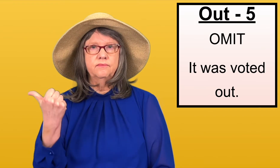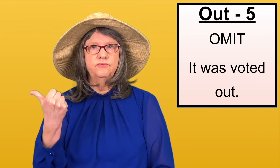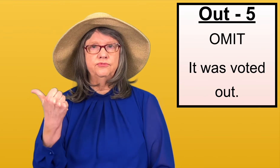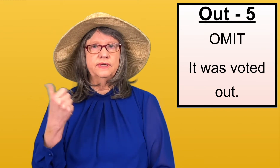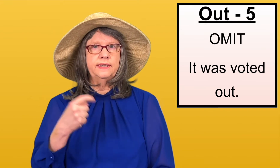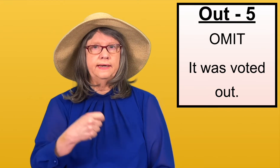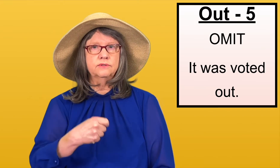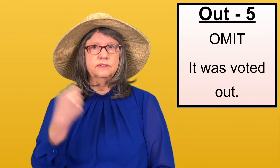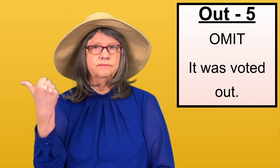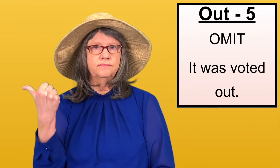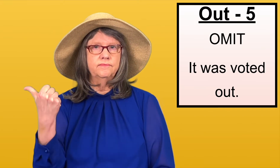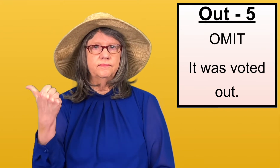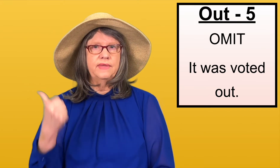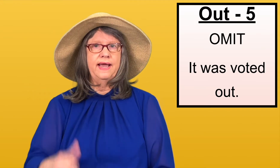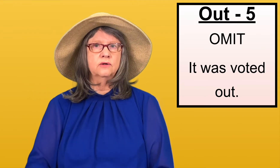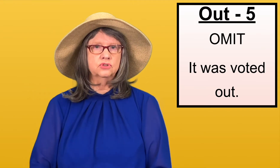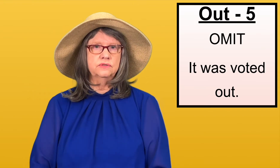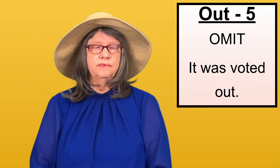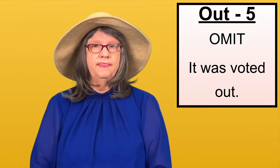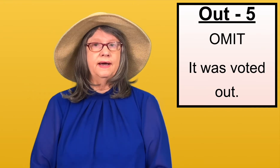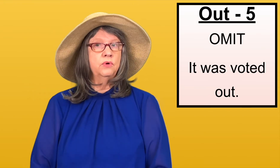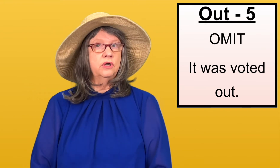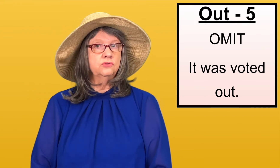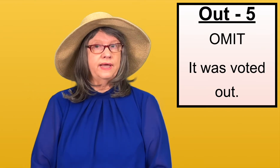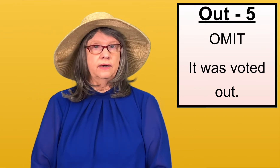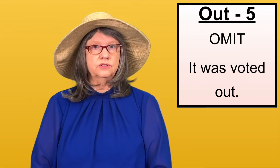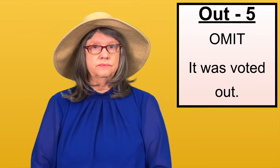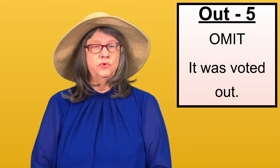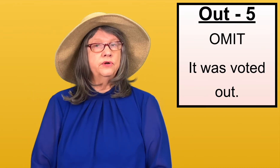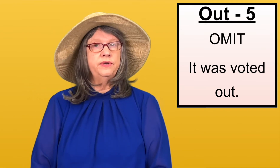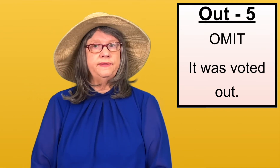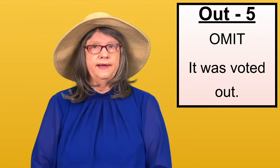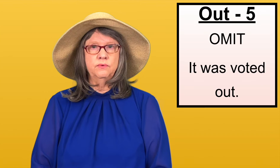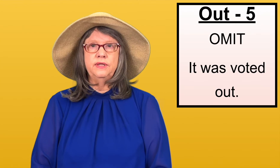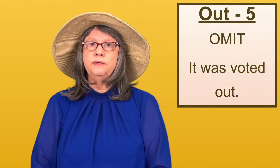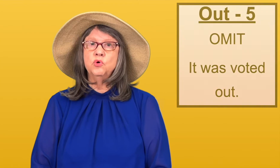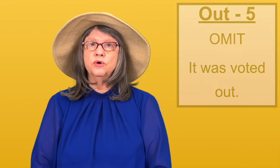Flick it OUT. OUT. That one goes out, we don't need that one anymore.